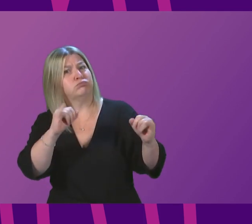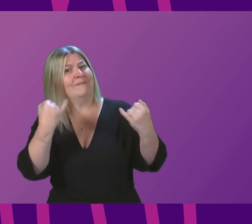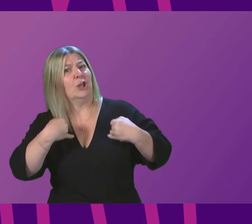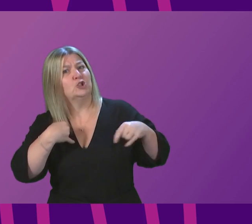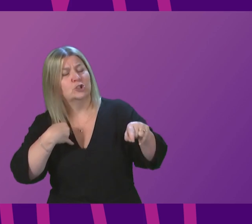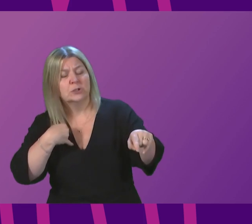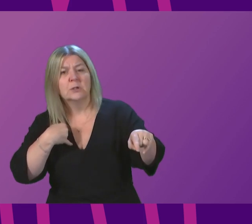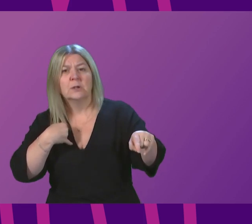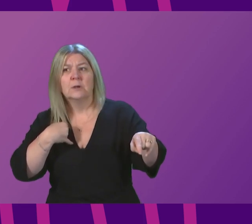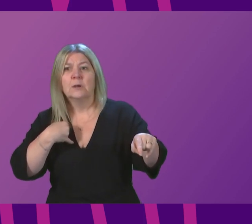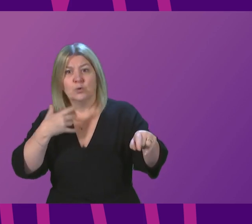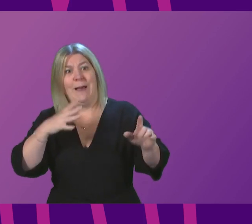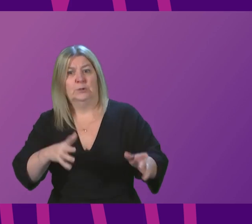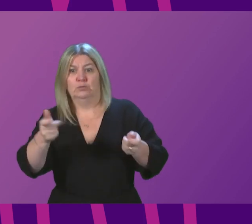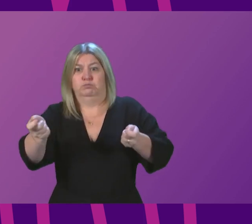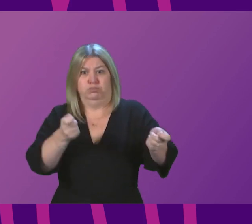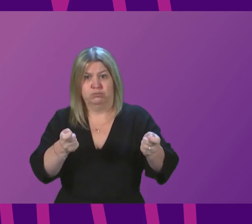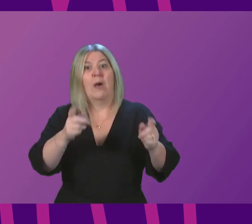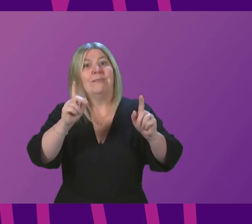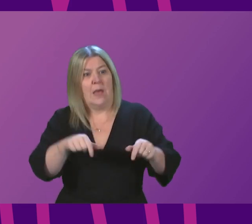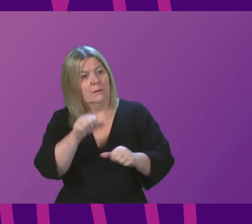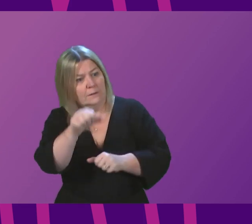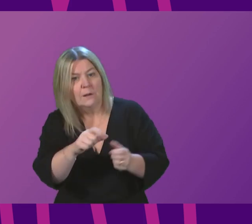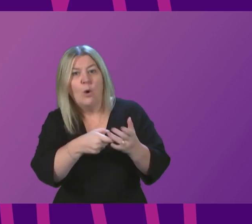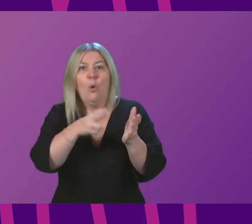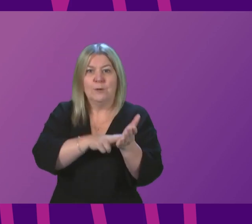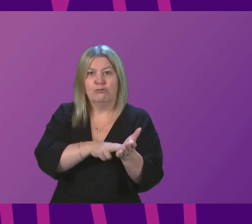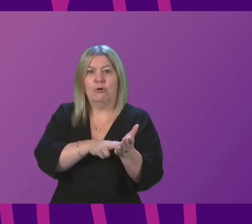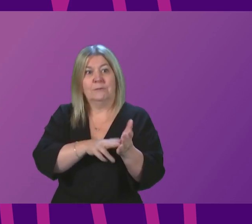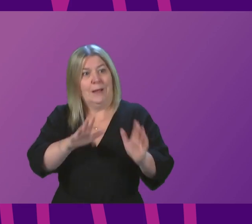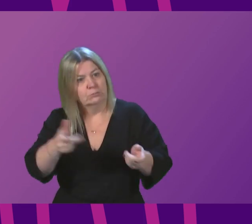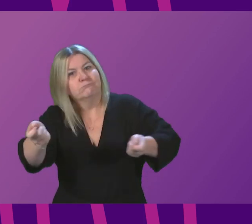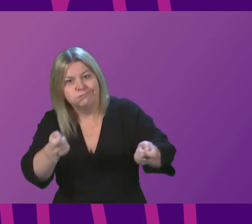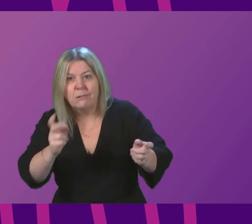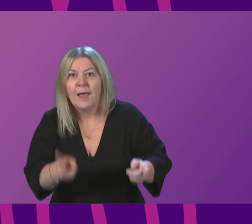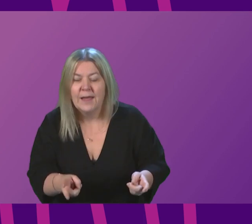None of us wants to be in this position, but any reasonable person would realise that that